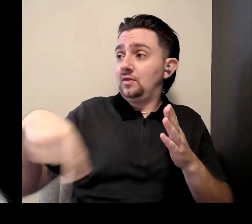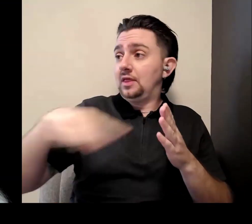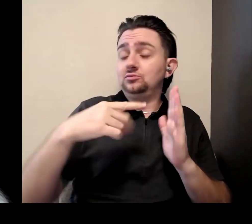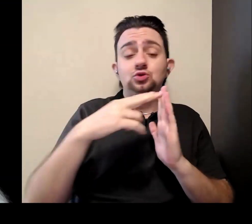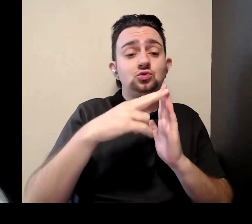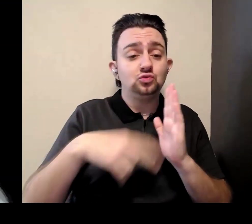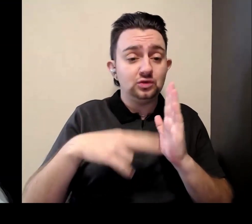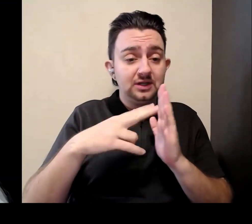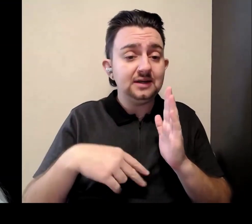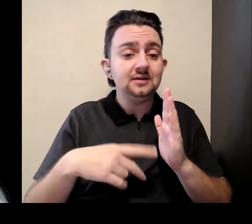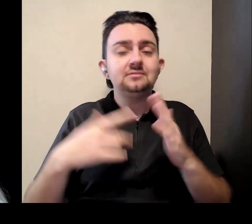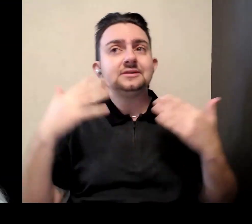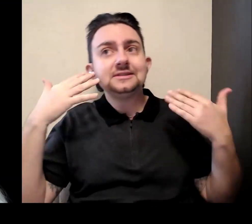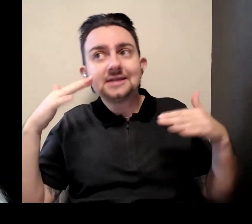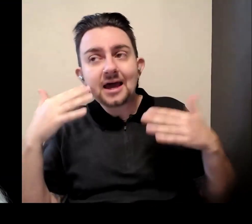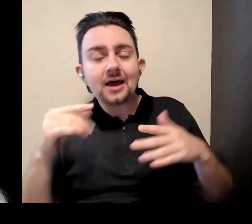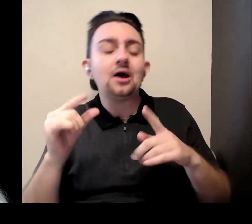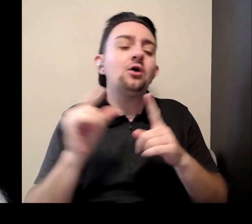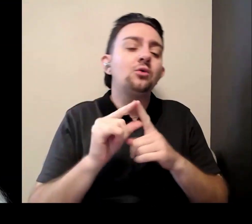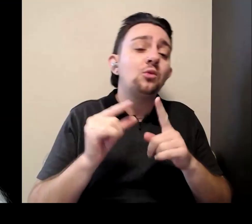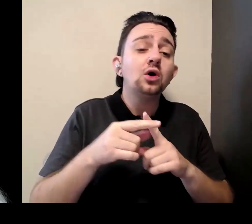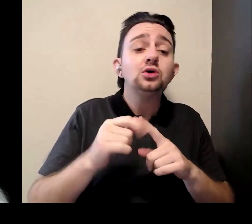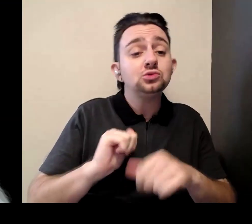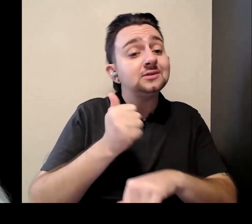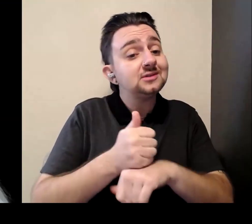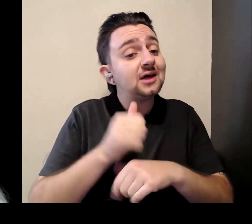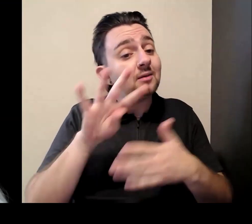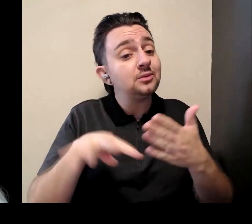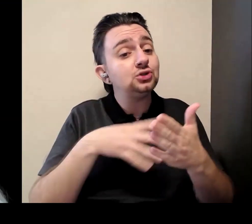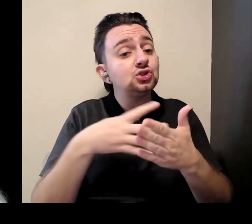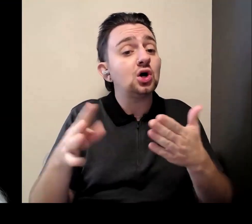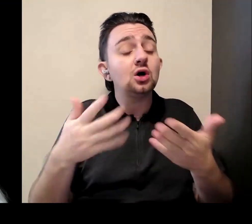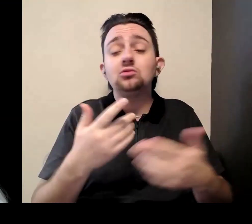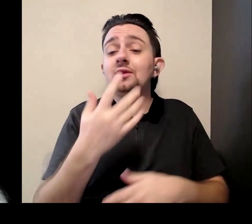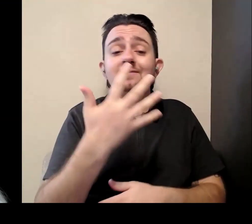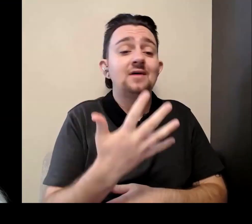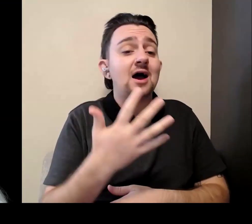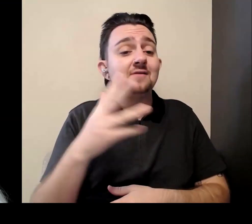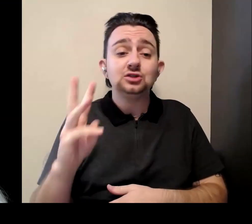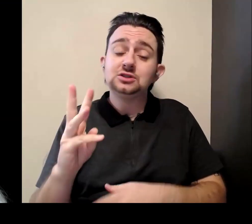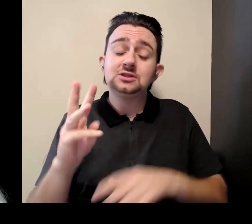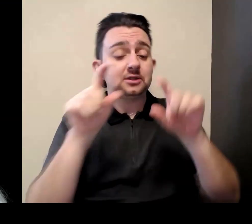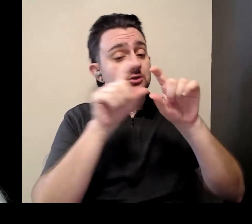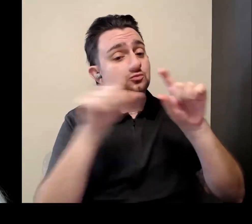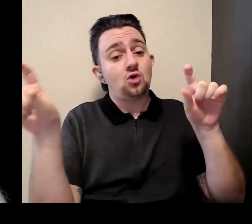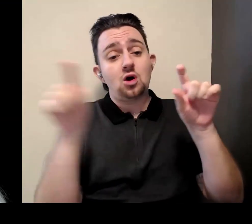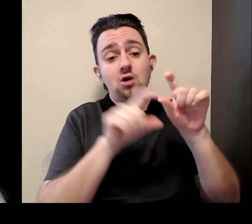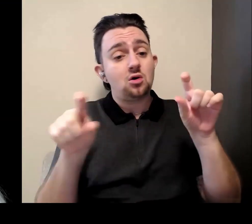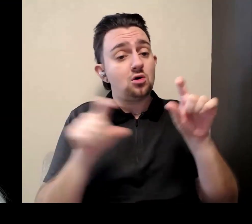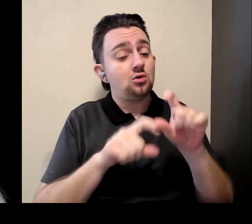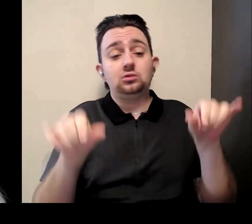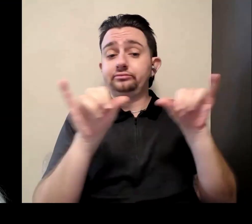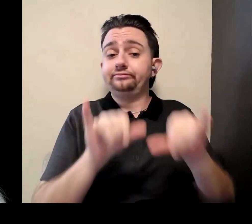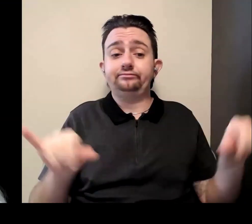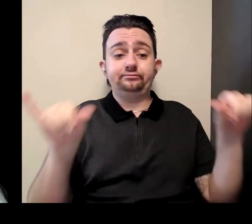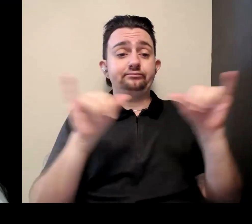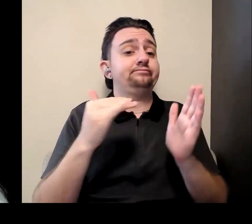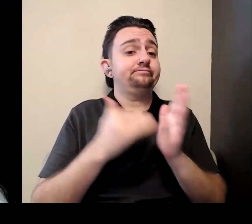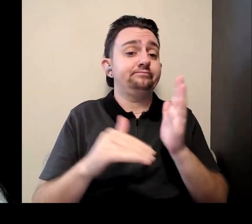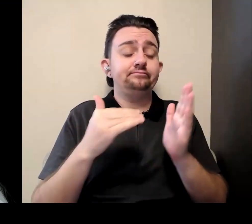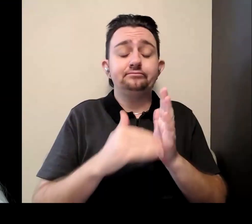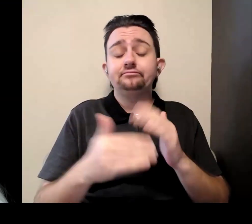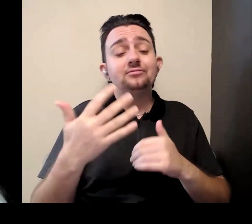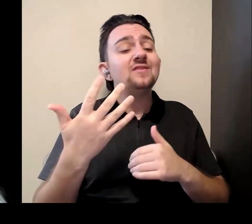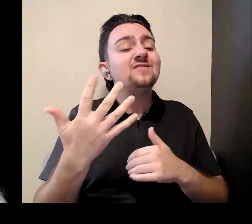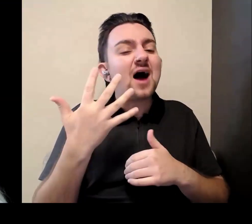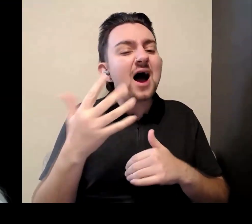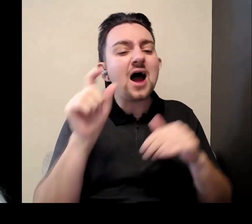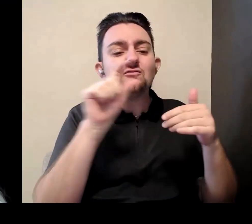You can just make a chart with 5 or 6 words in a row, repeat the same 5 or 6 words in a row until you have about 5 rows, and then we time them for a minute.